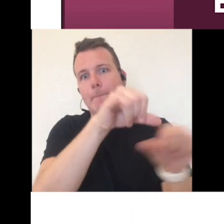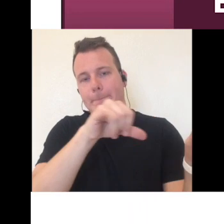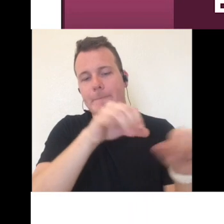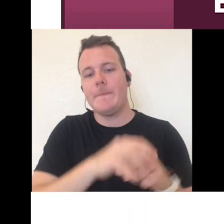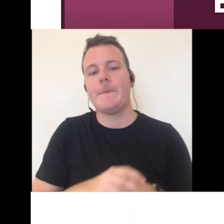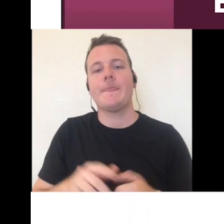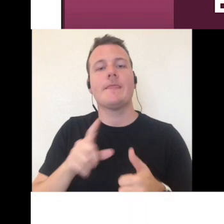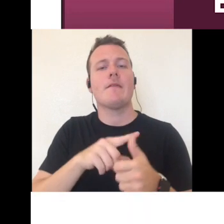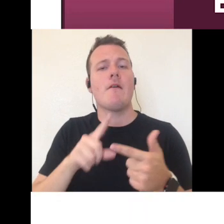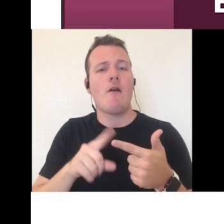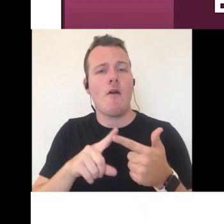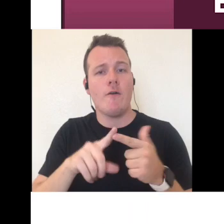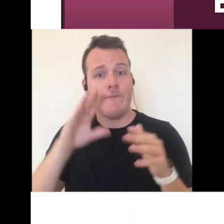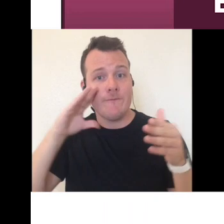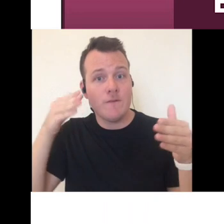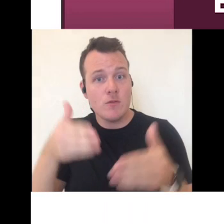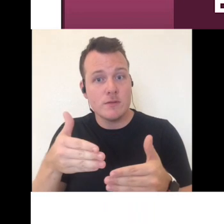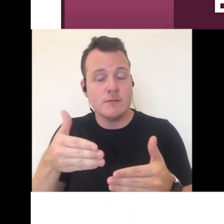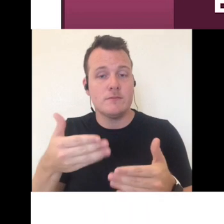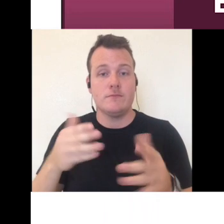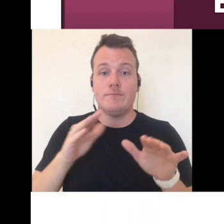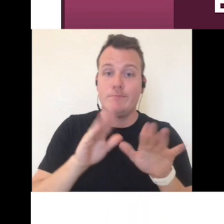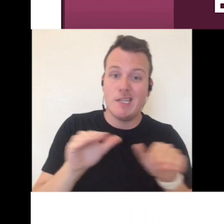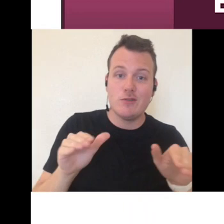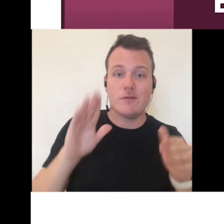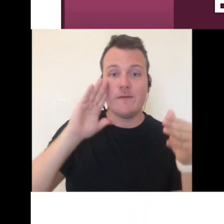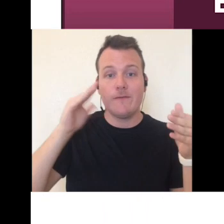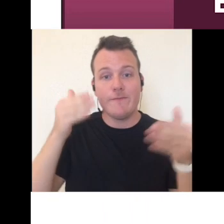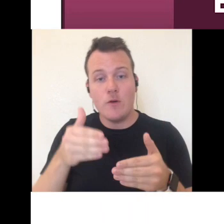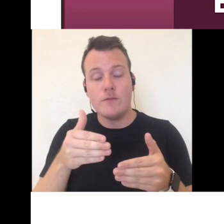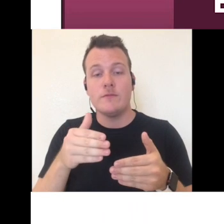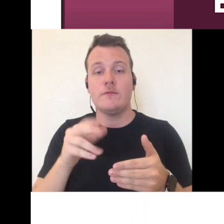else is doing that. Your focus strategy could be you're focusing on pediatrics,